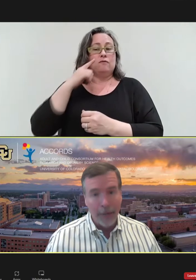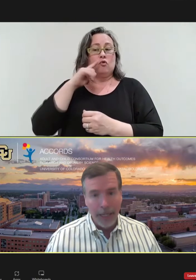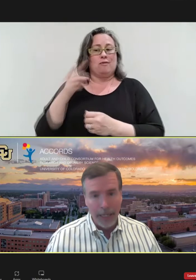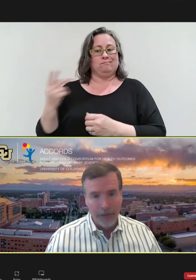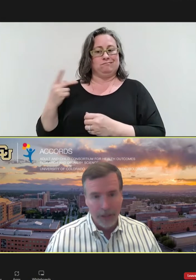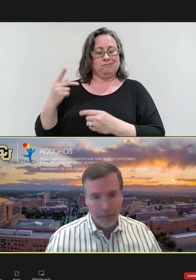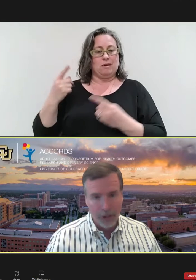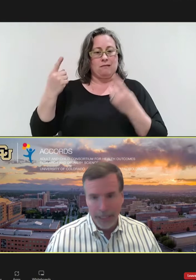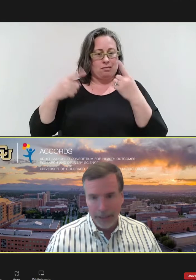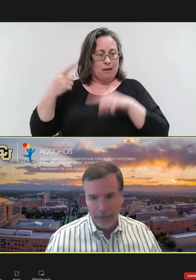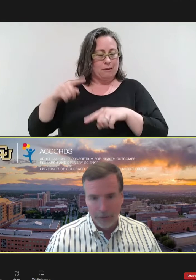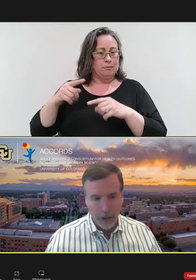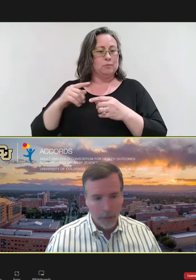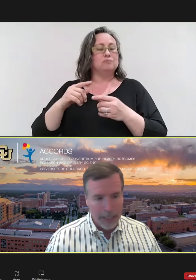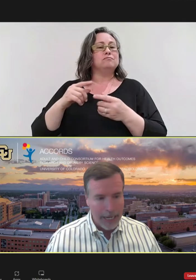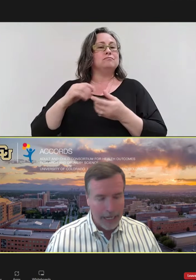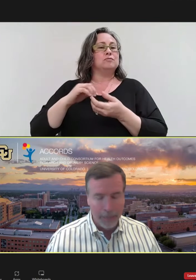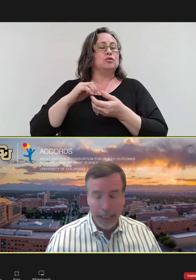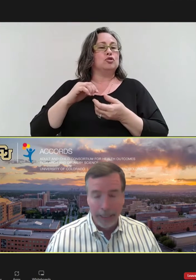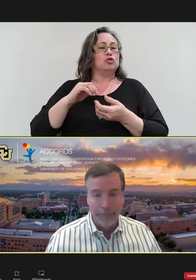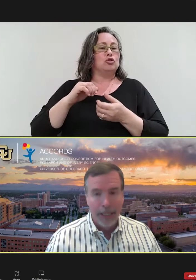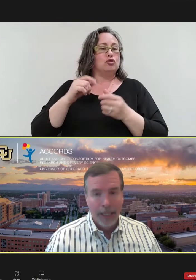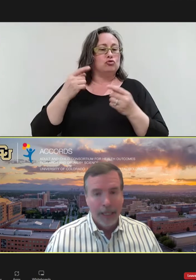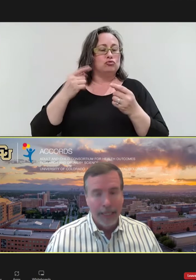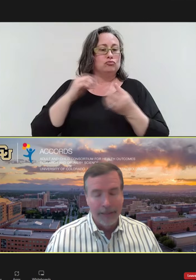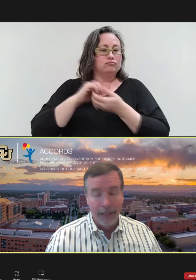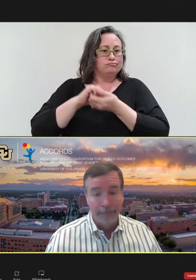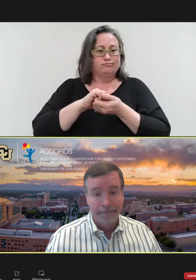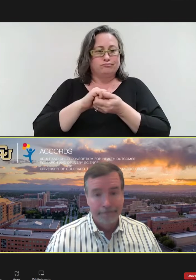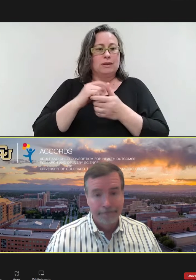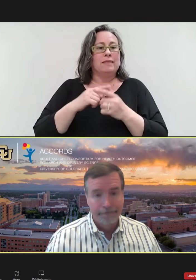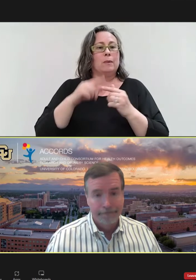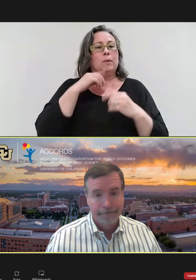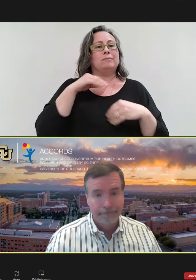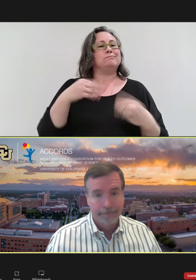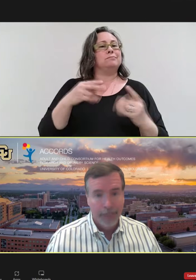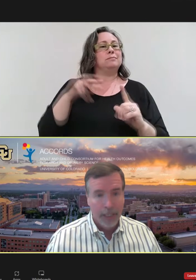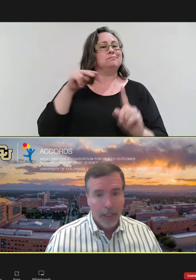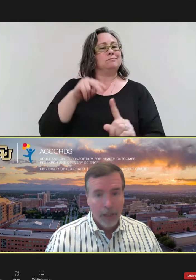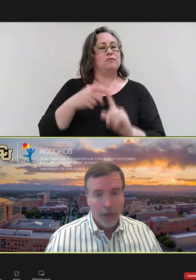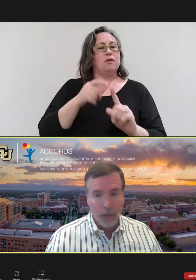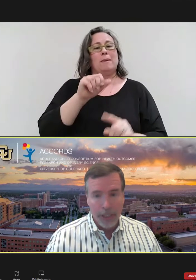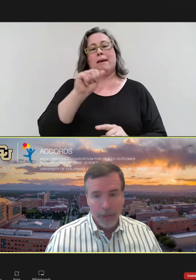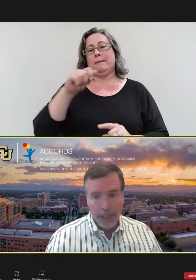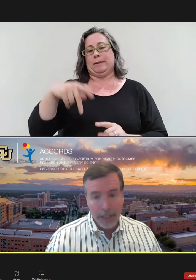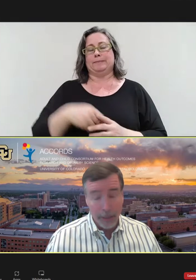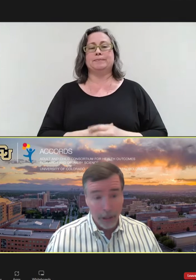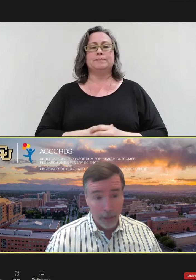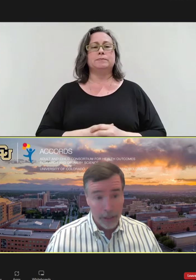going to give some perspectives from the AAP. Next slide. So, this was a study published